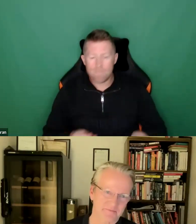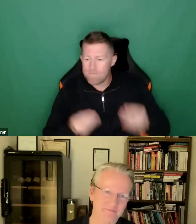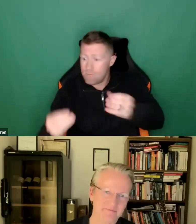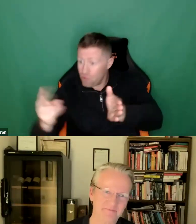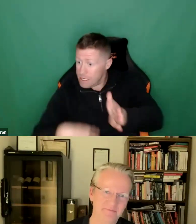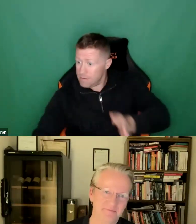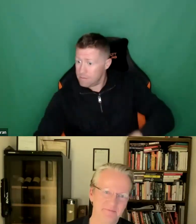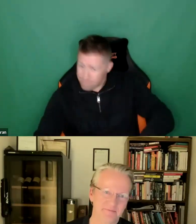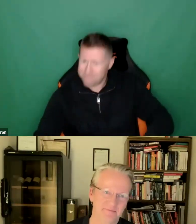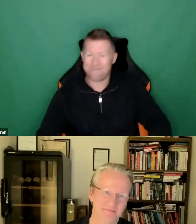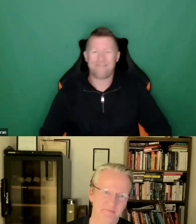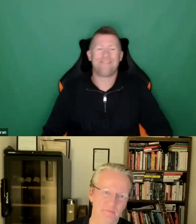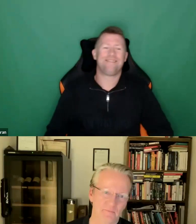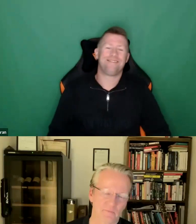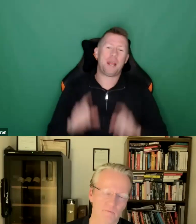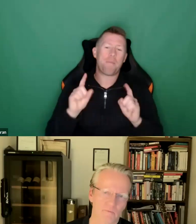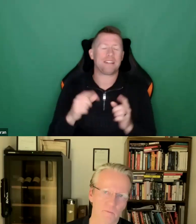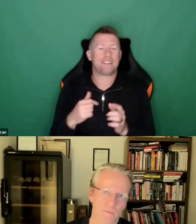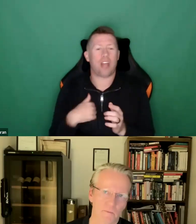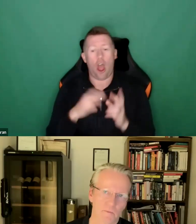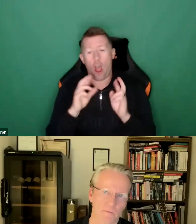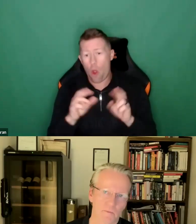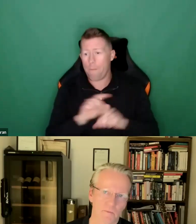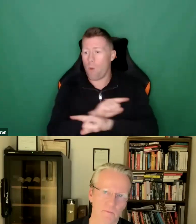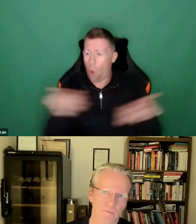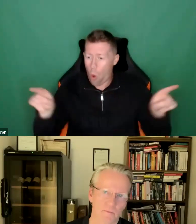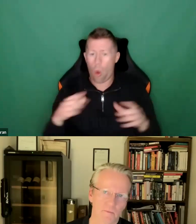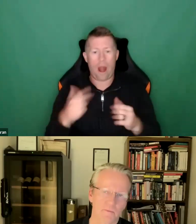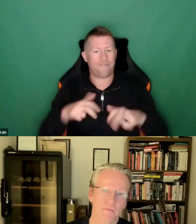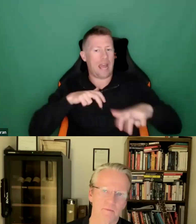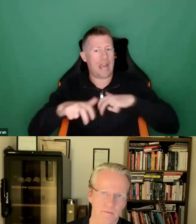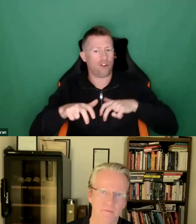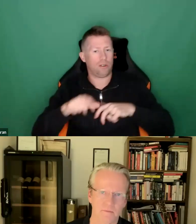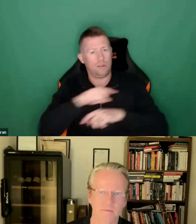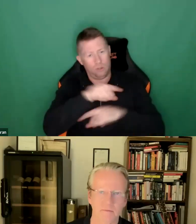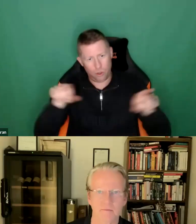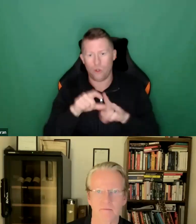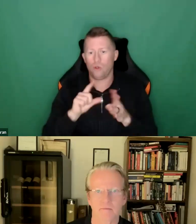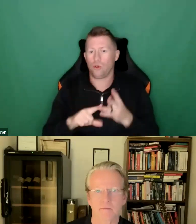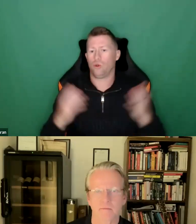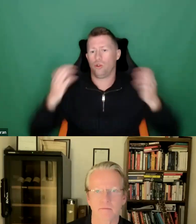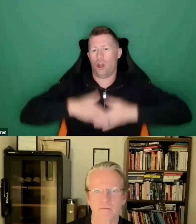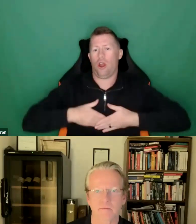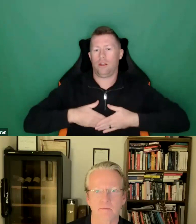really talk to us about what we could do, and I'm going to take that on to talk to my family,